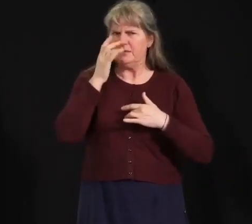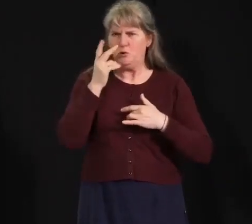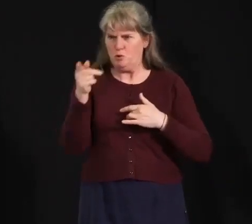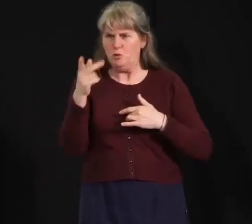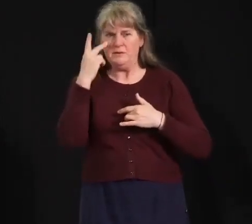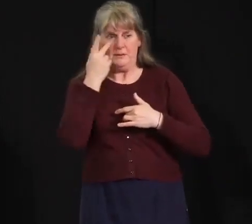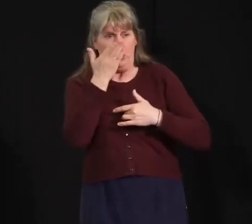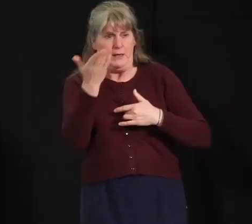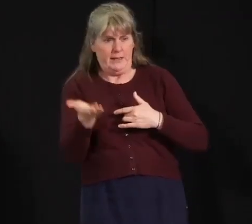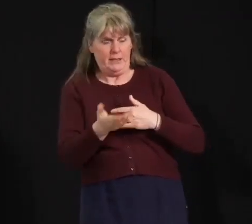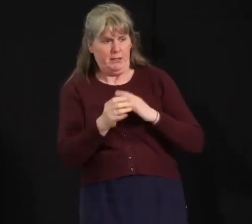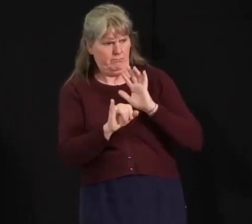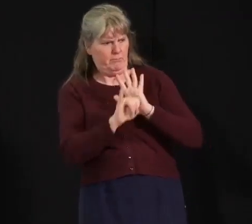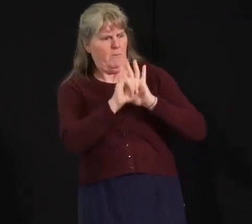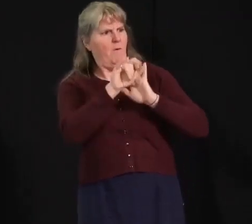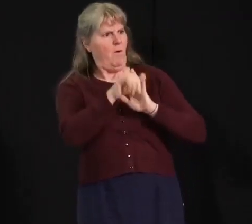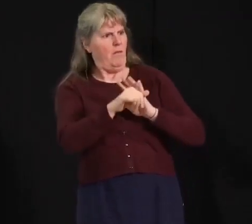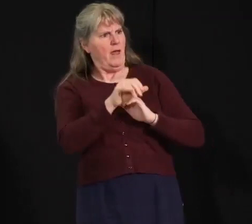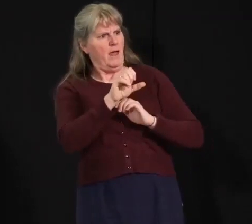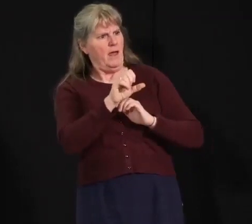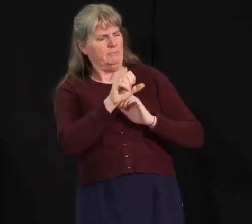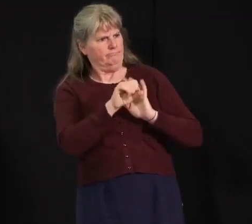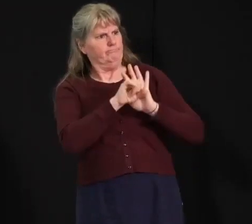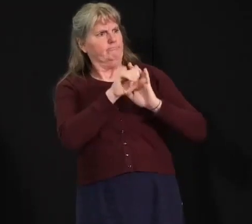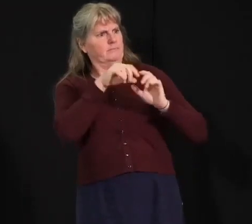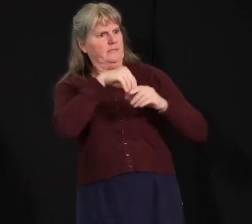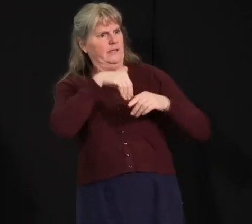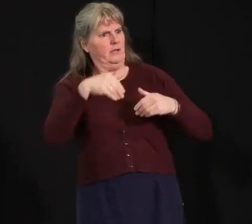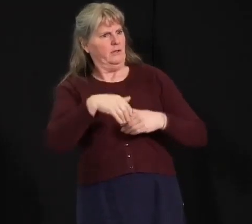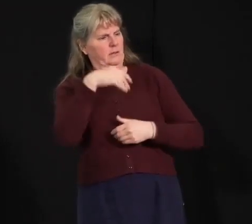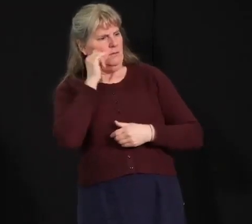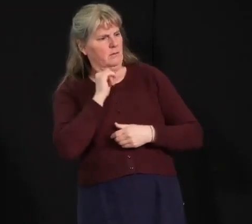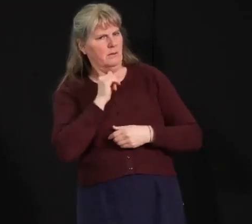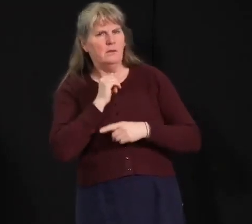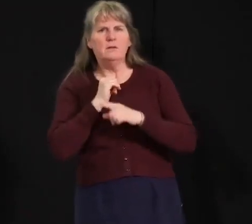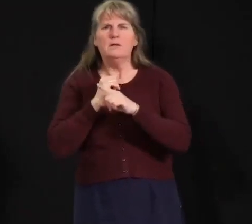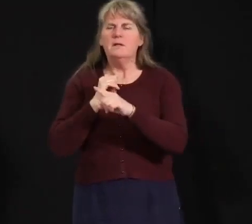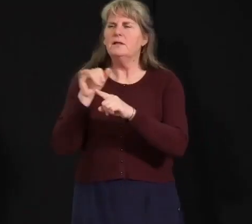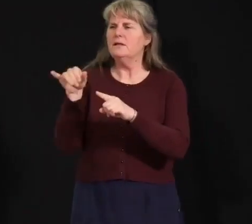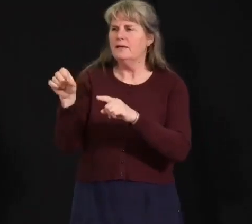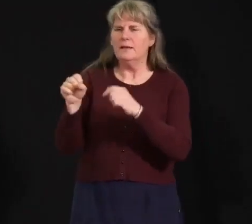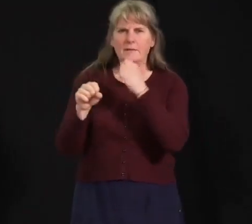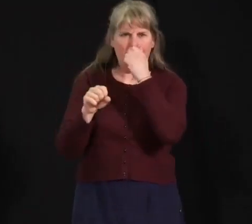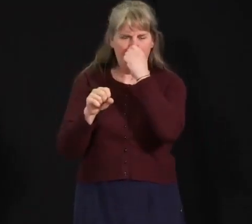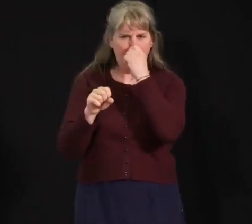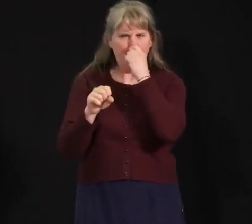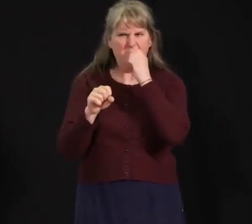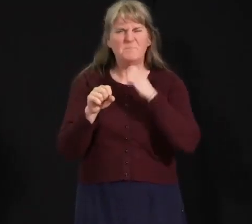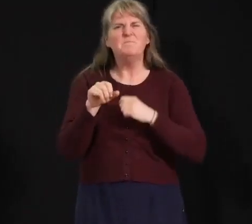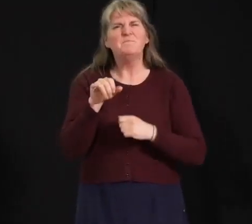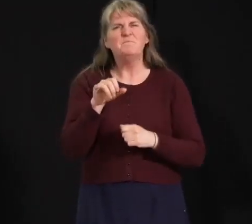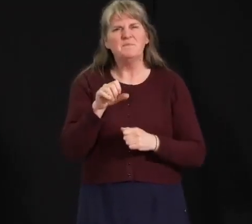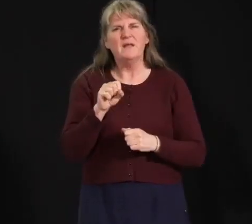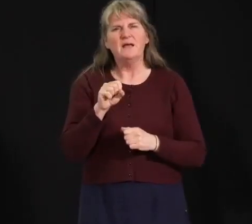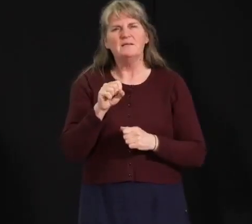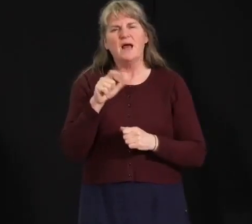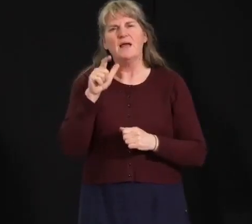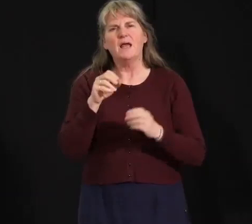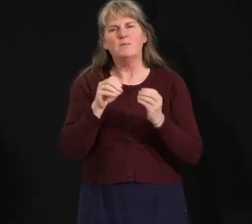I know that COVID-19 can present as different symptoms and it seems like it can be quite wide-ranging. But can you give an overview of